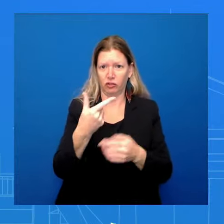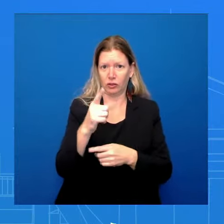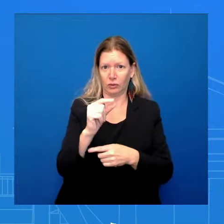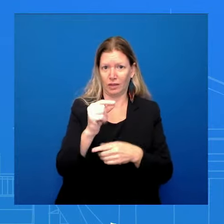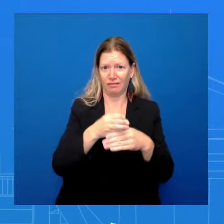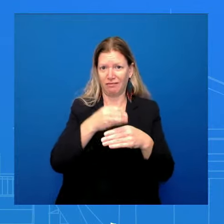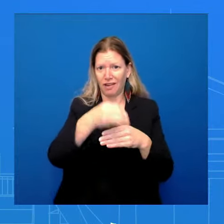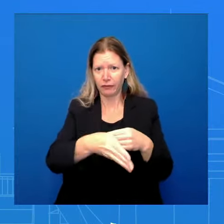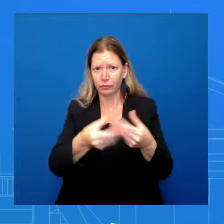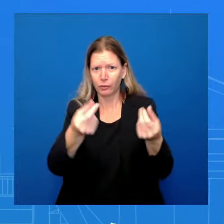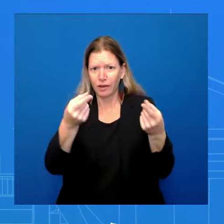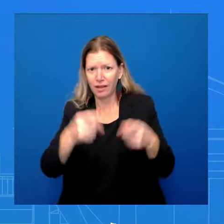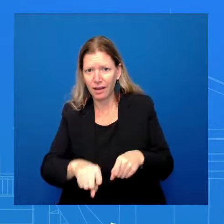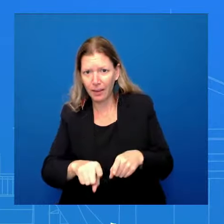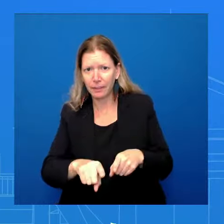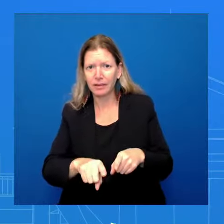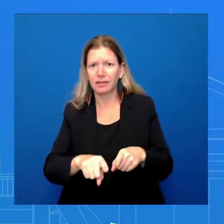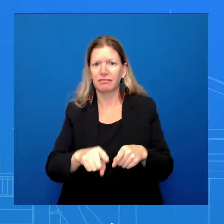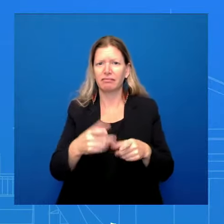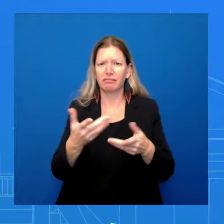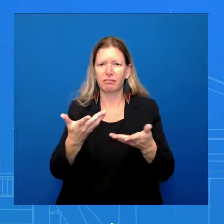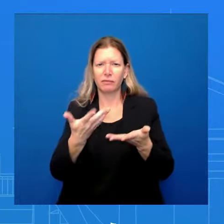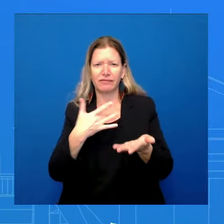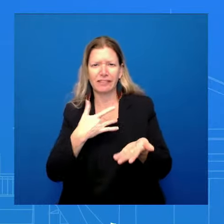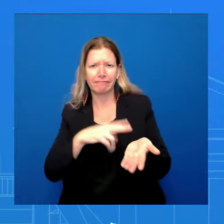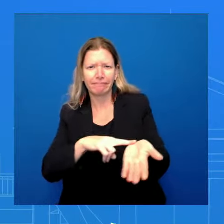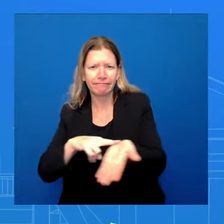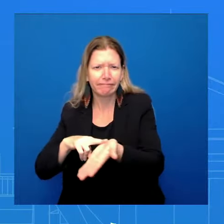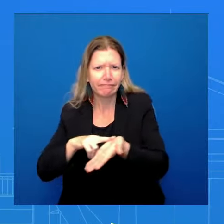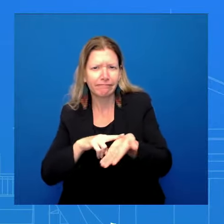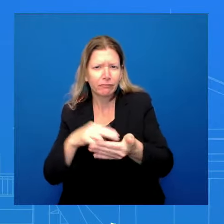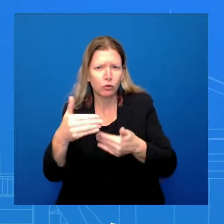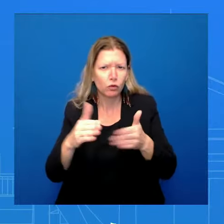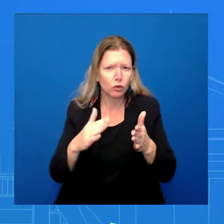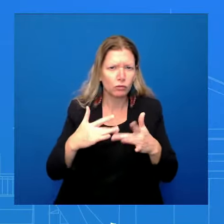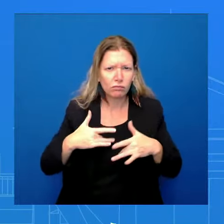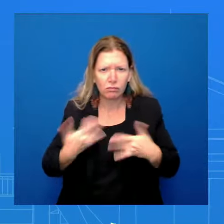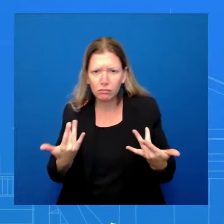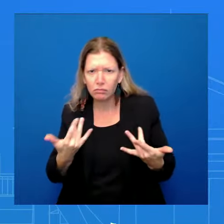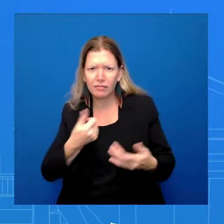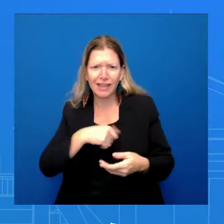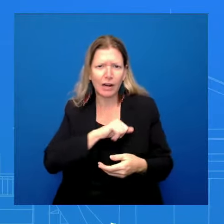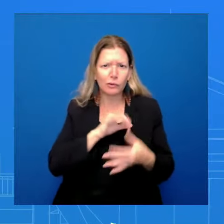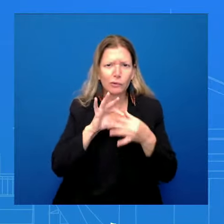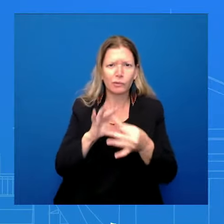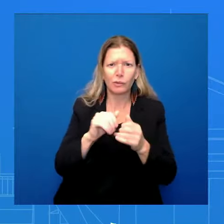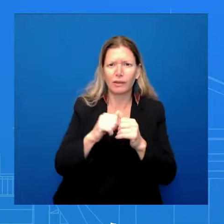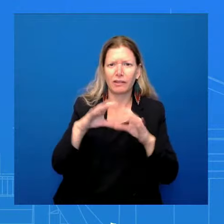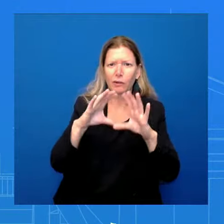What is the attitude of key Global South countries about a just peace? And then, how do we take and build upon the engagements